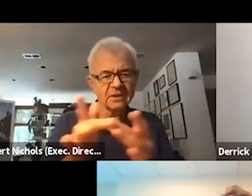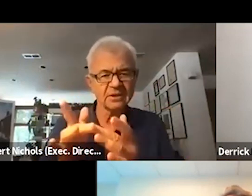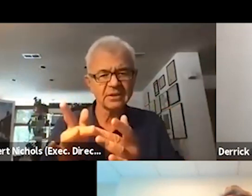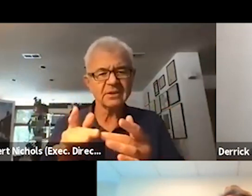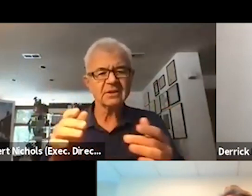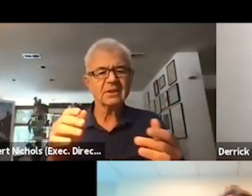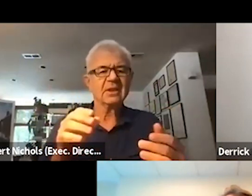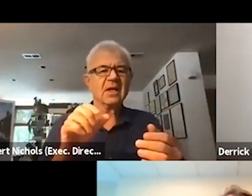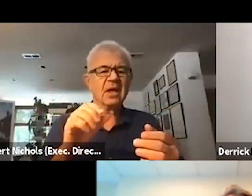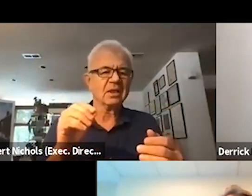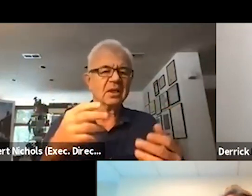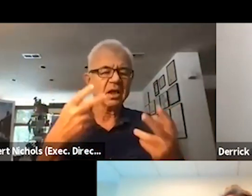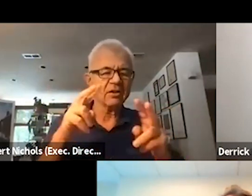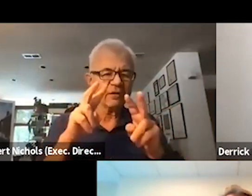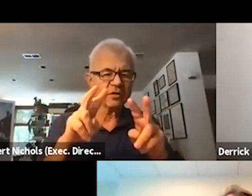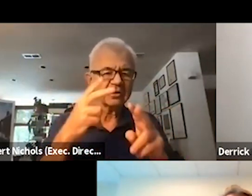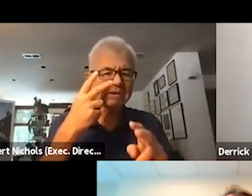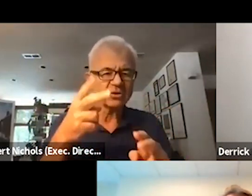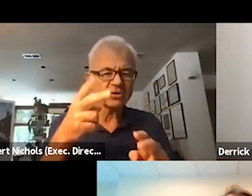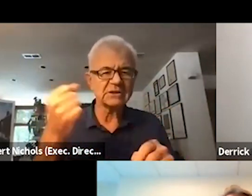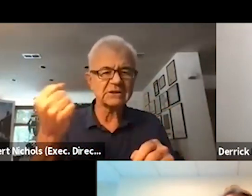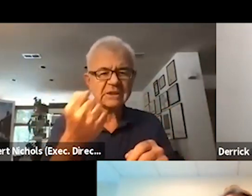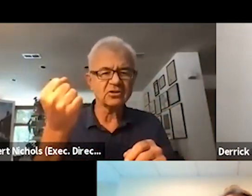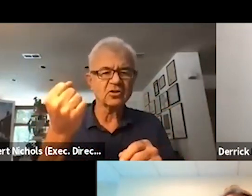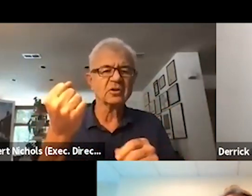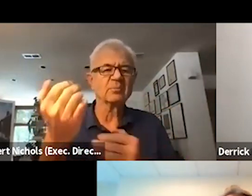to introduce each other, and just really have a chance to network some more.